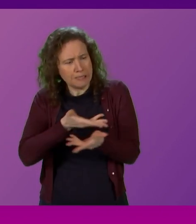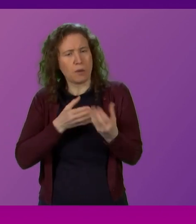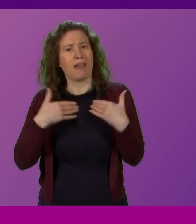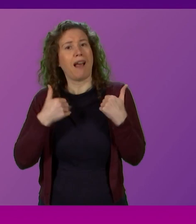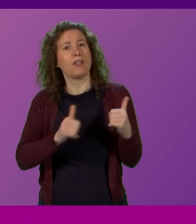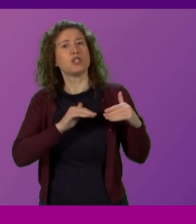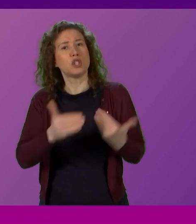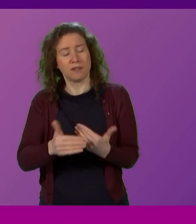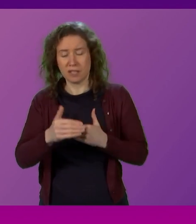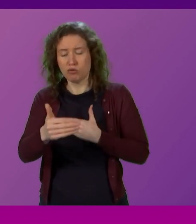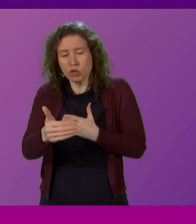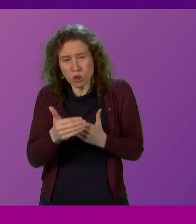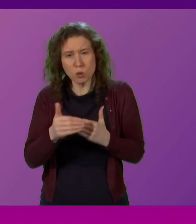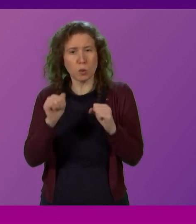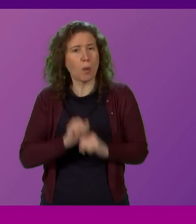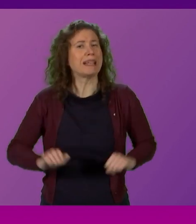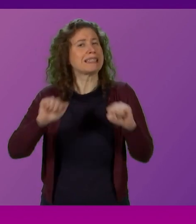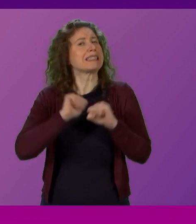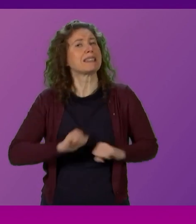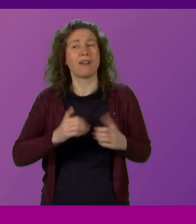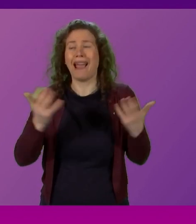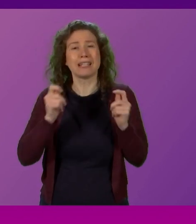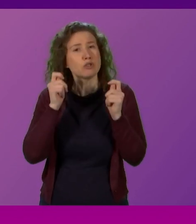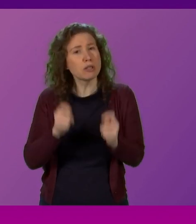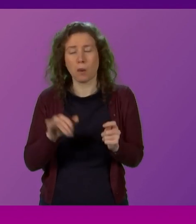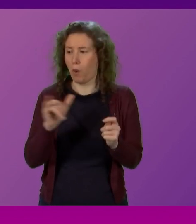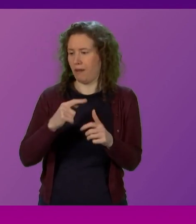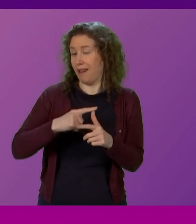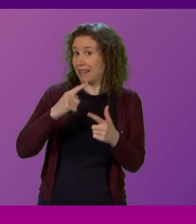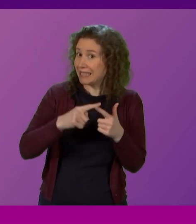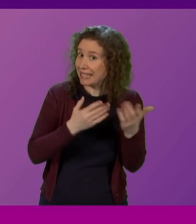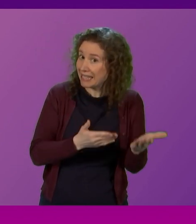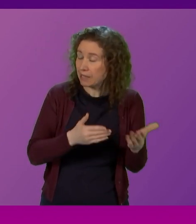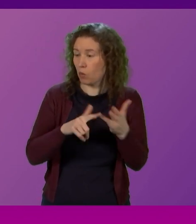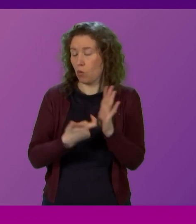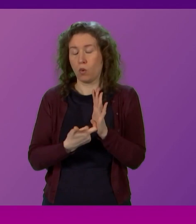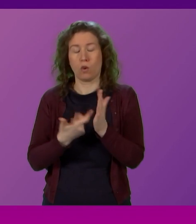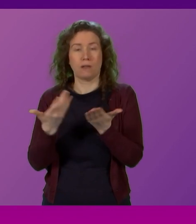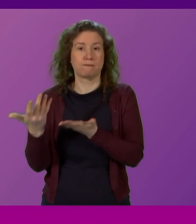reduce long waits for treatment, whether that is at accident and emergency units or for